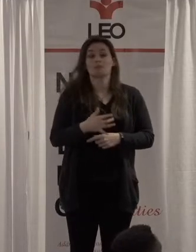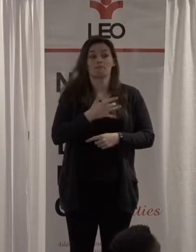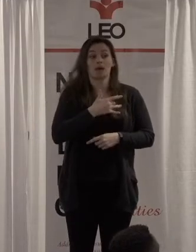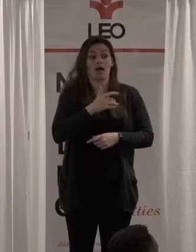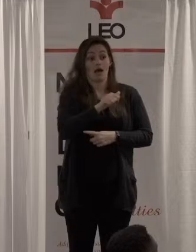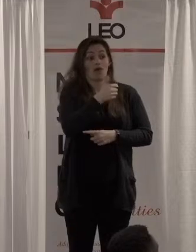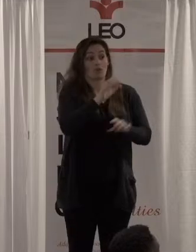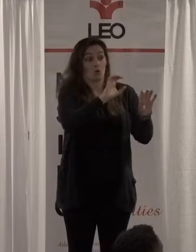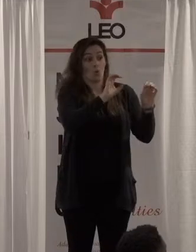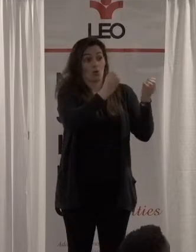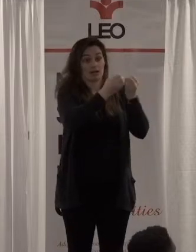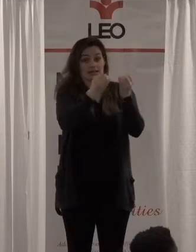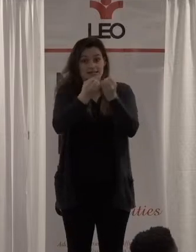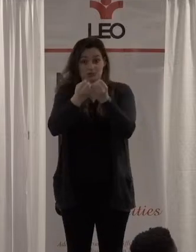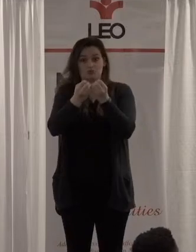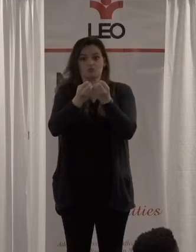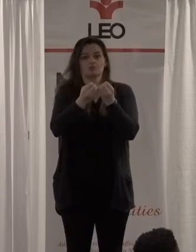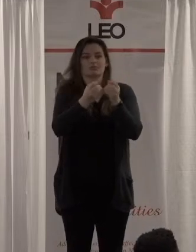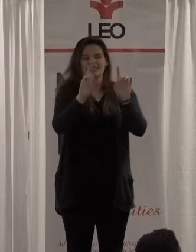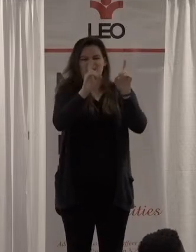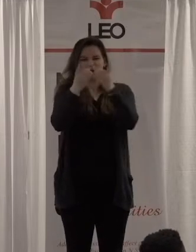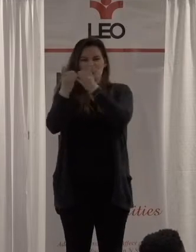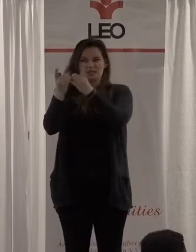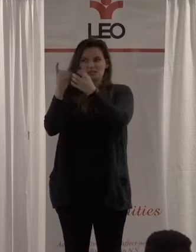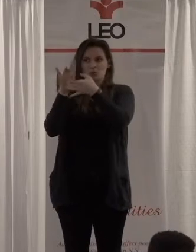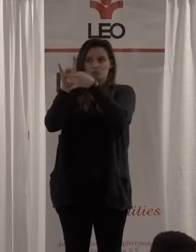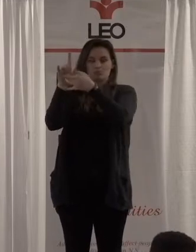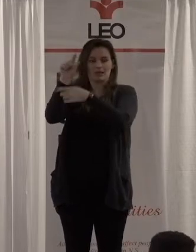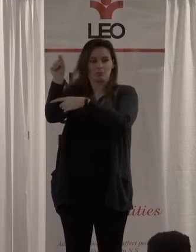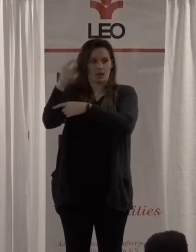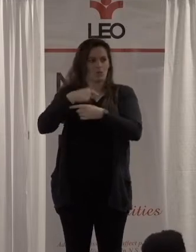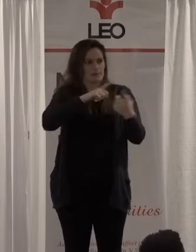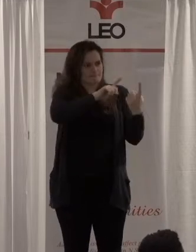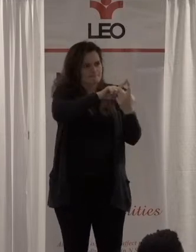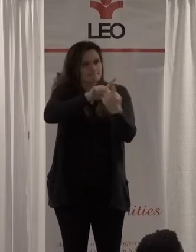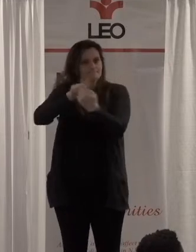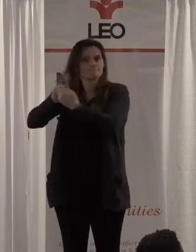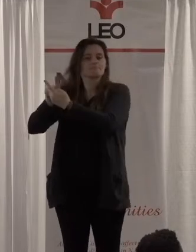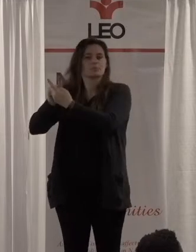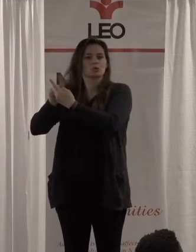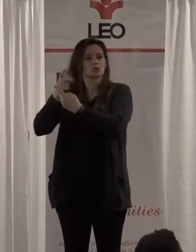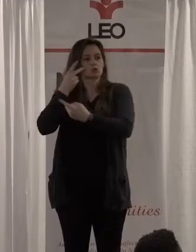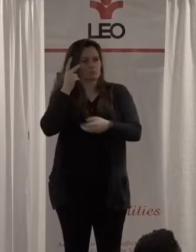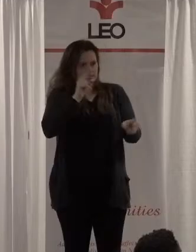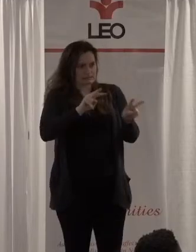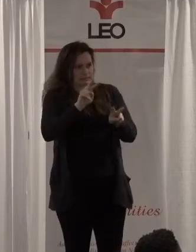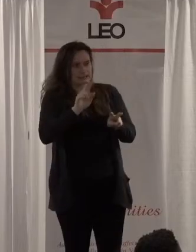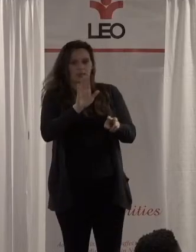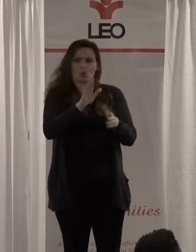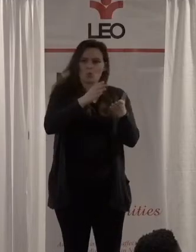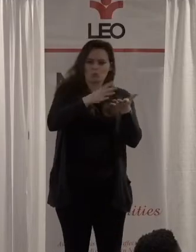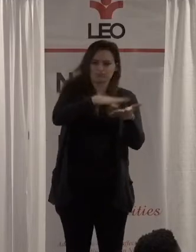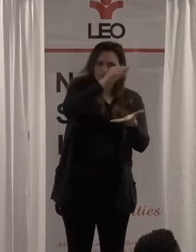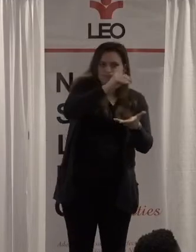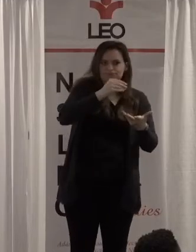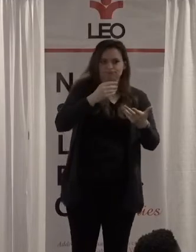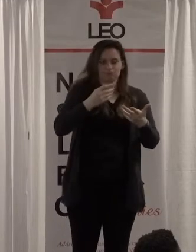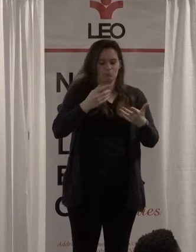AND GOVERNMENT DEPARTMENTS TO LEARN ABOUT THEIR WORK, THEIR PROGRESS ON ACCESSIBILITY AND HOW WE CAN SUPPORT EACH OTHER